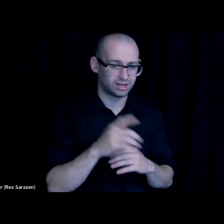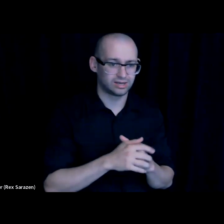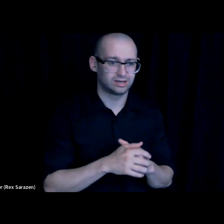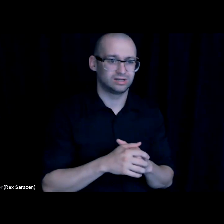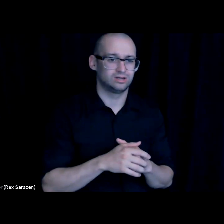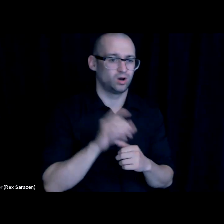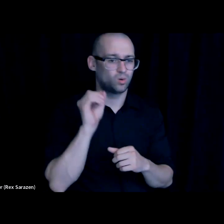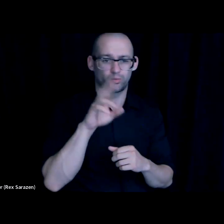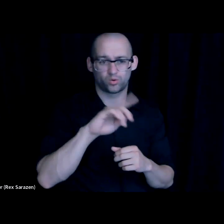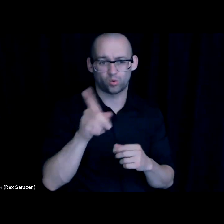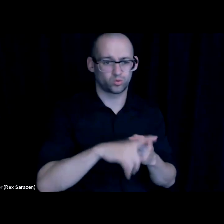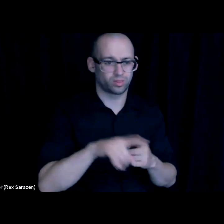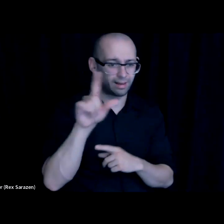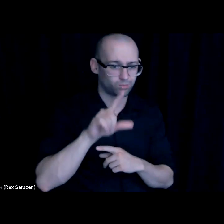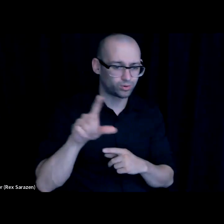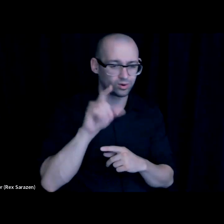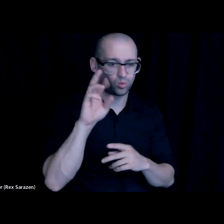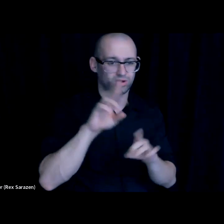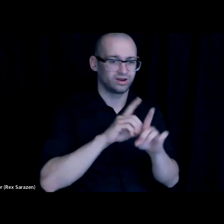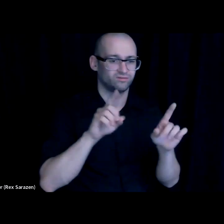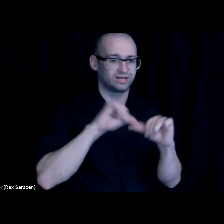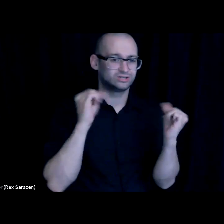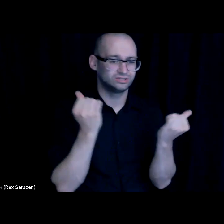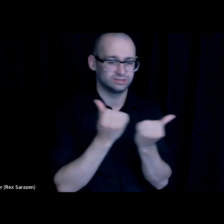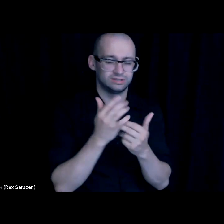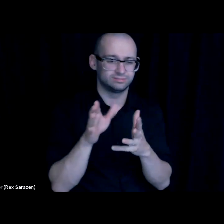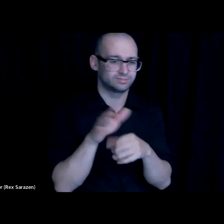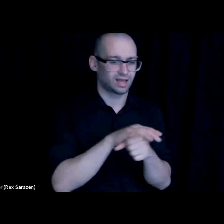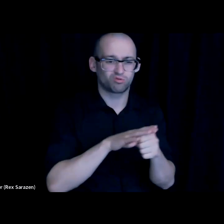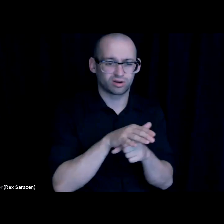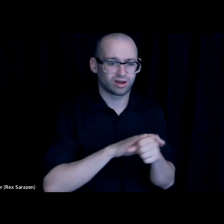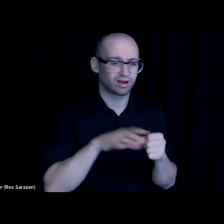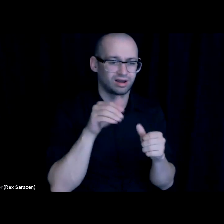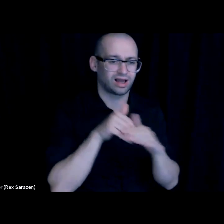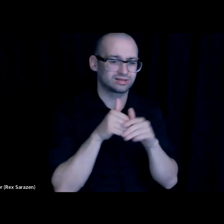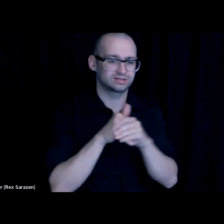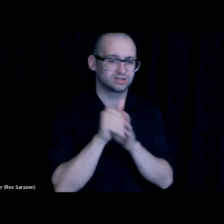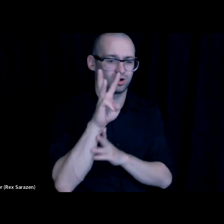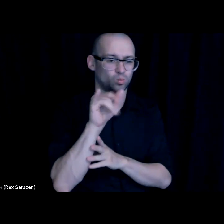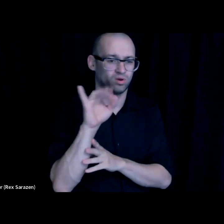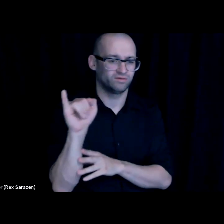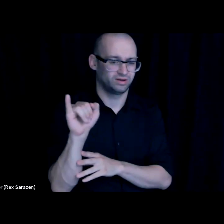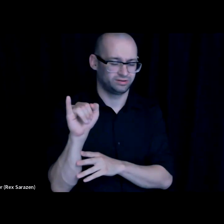library or to a different agency, a different area to access Wi-fi? So those are some of